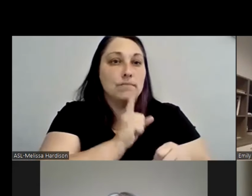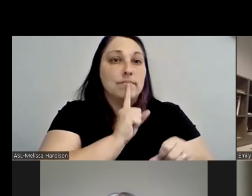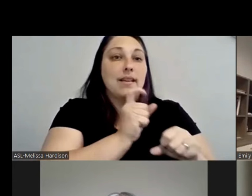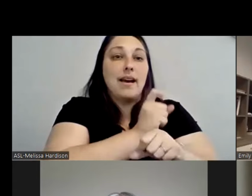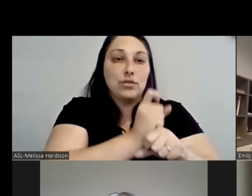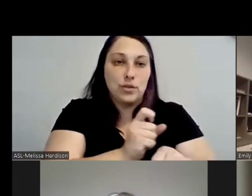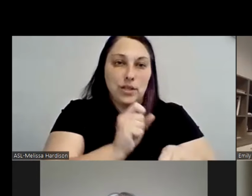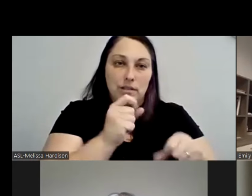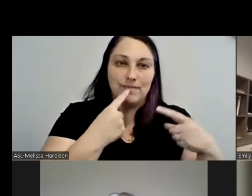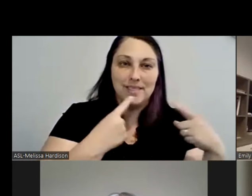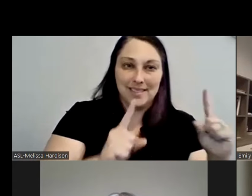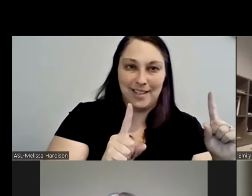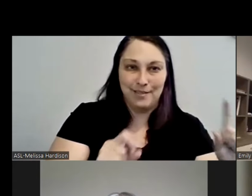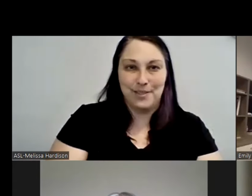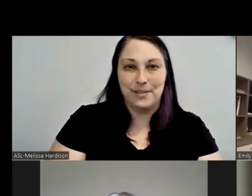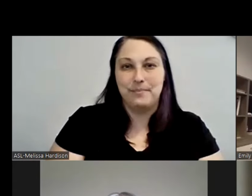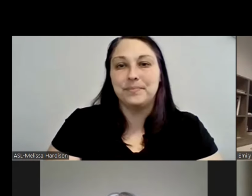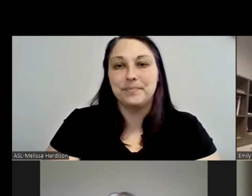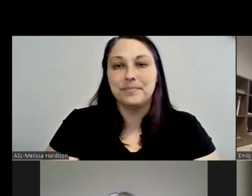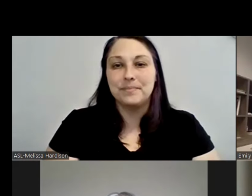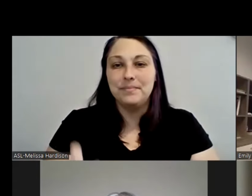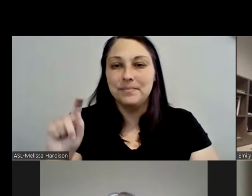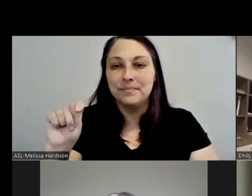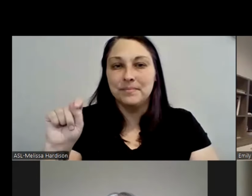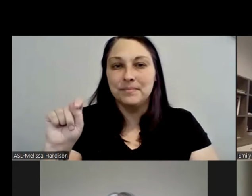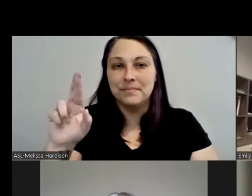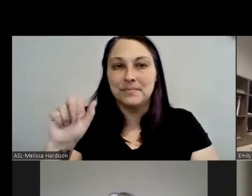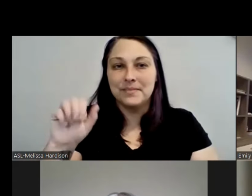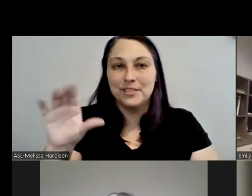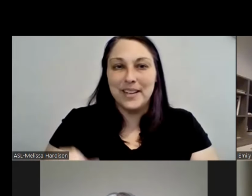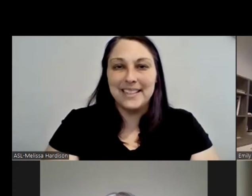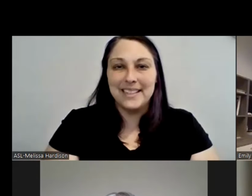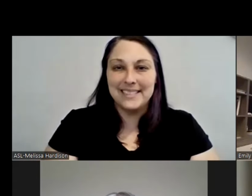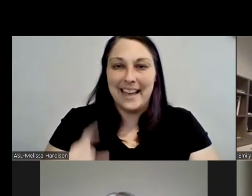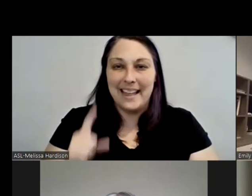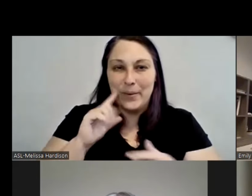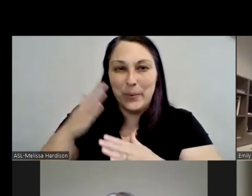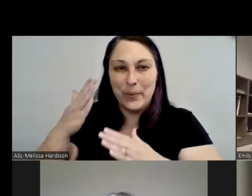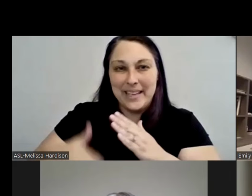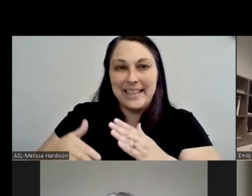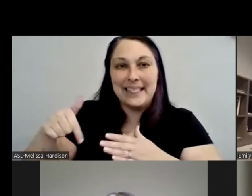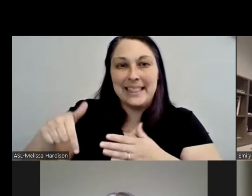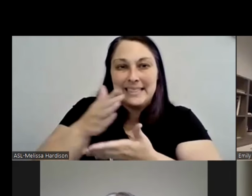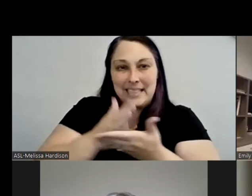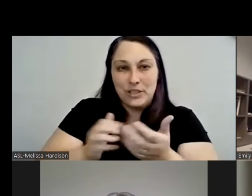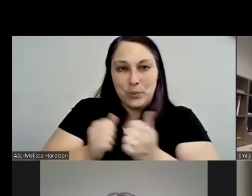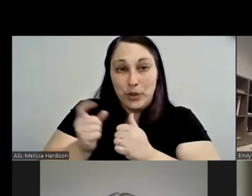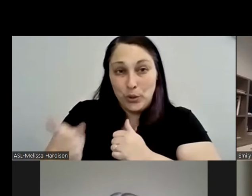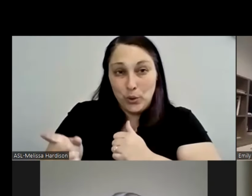These are especially problems for low income people and the very